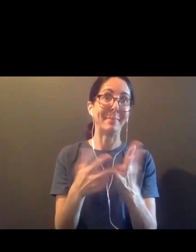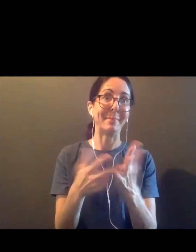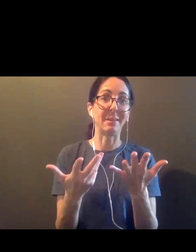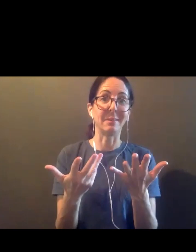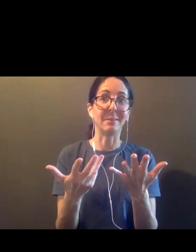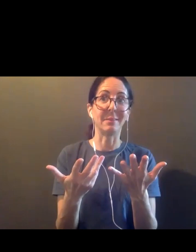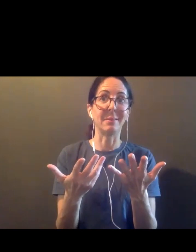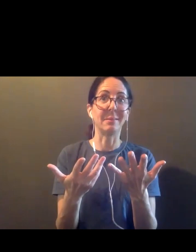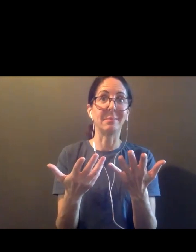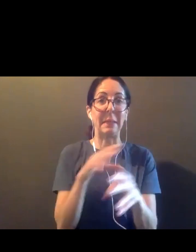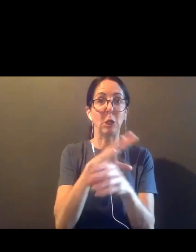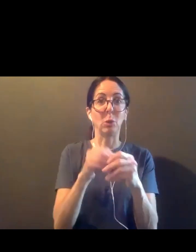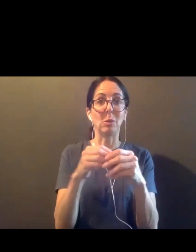well.